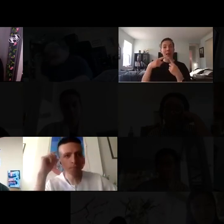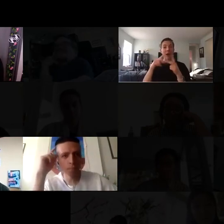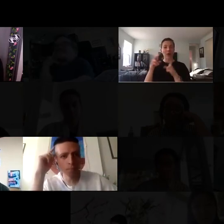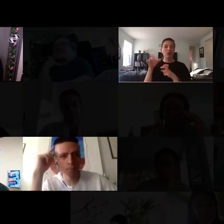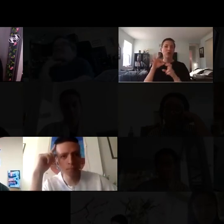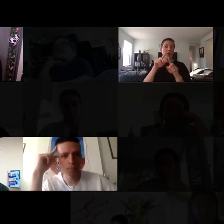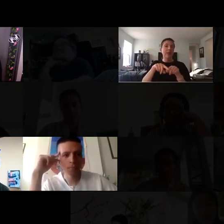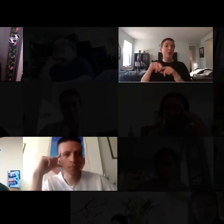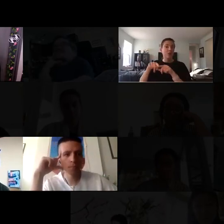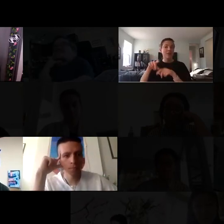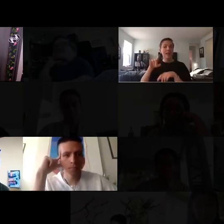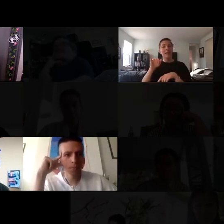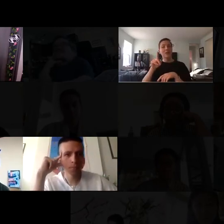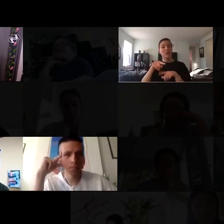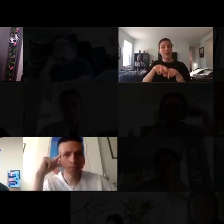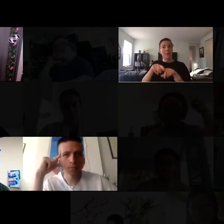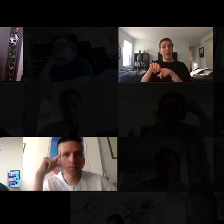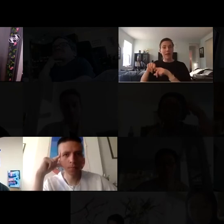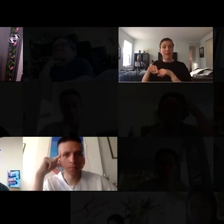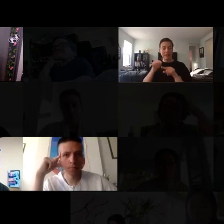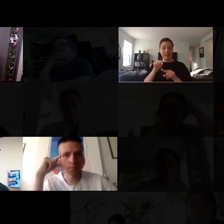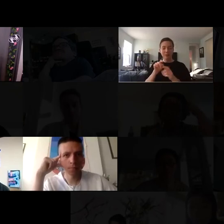speaking specifically about issues of interdependency.